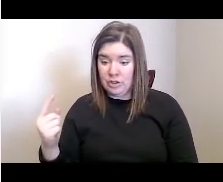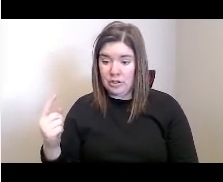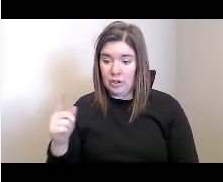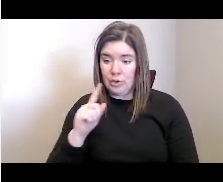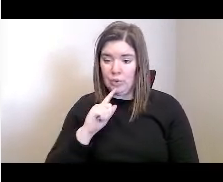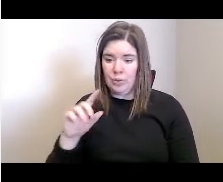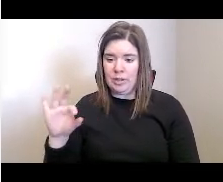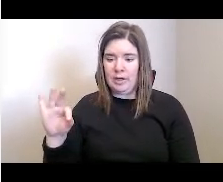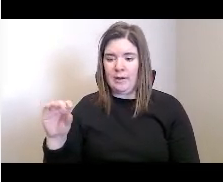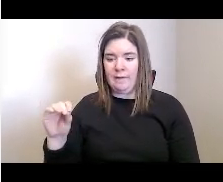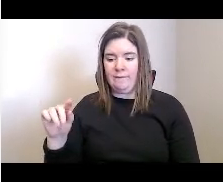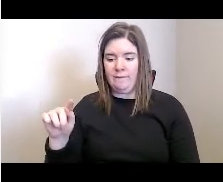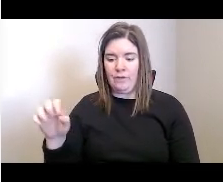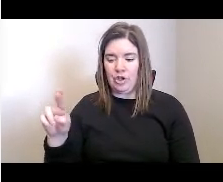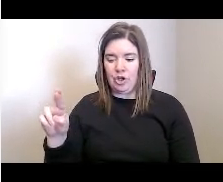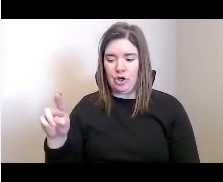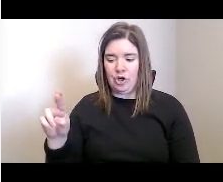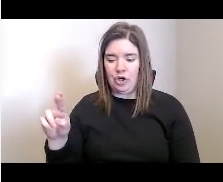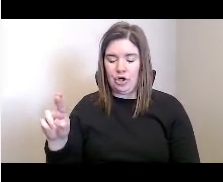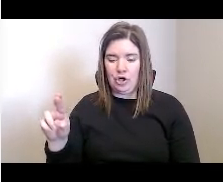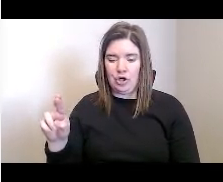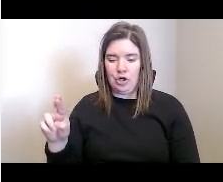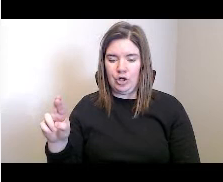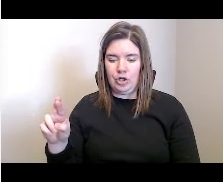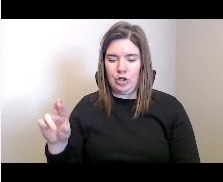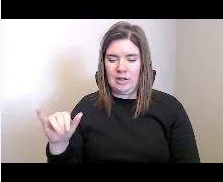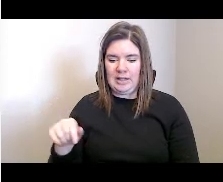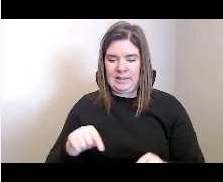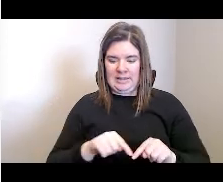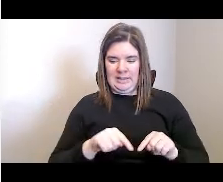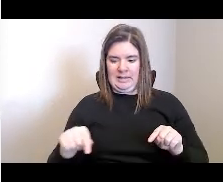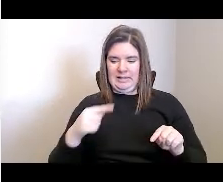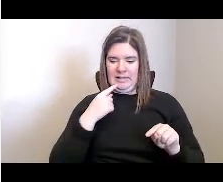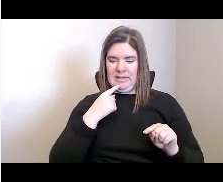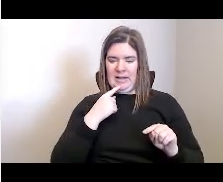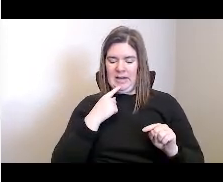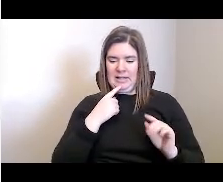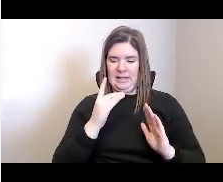This is designed by PoweredTemplate, 'cause that's their attribution for their template.